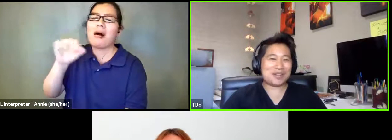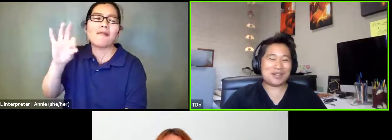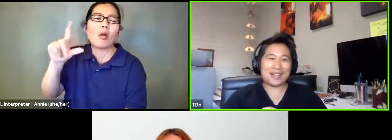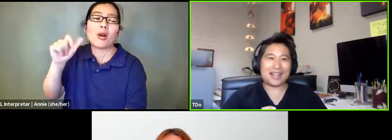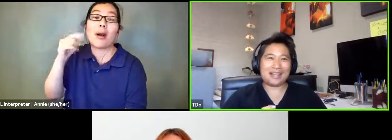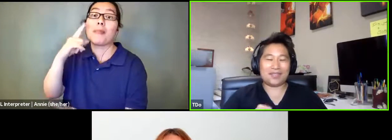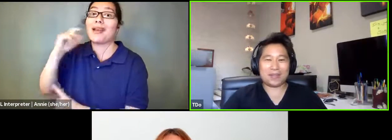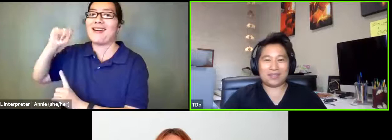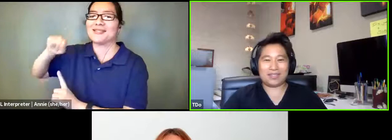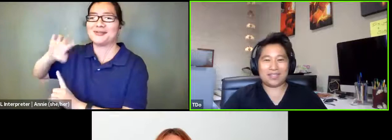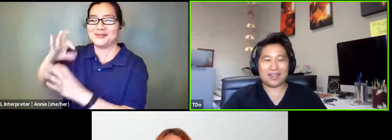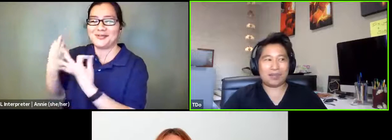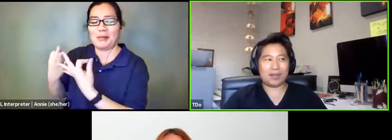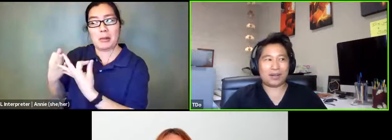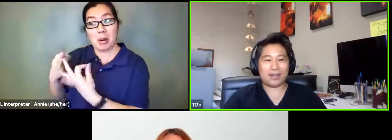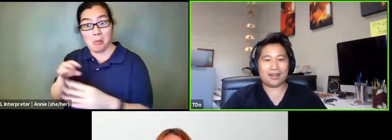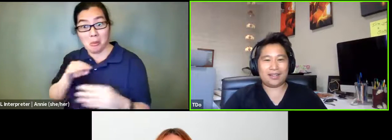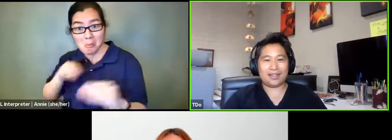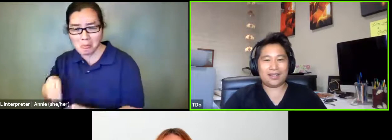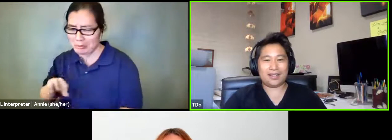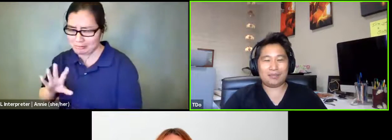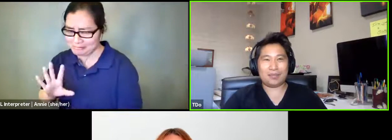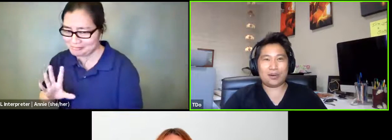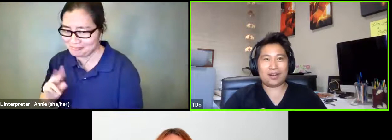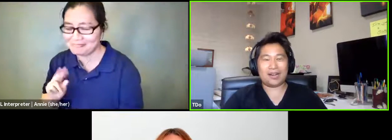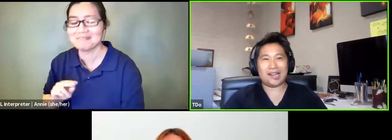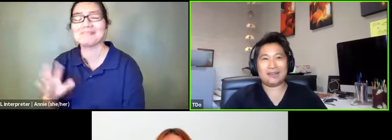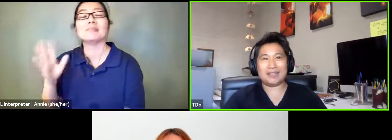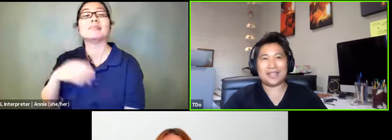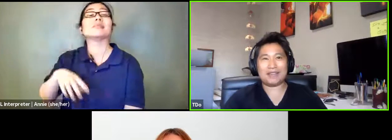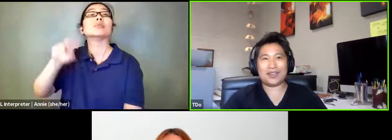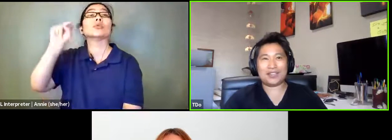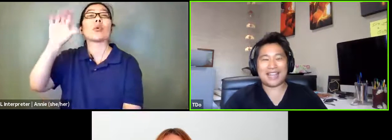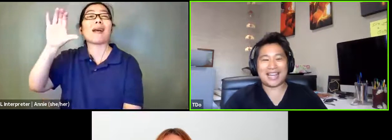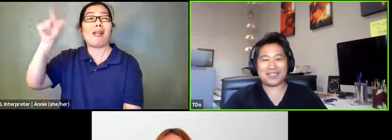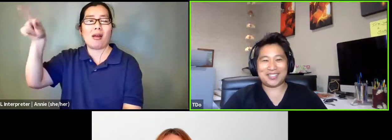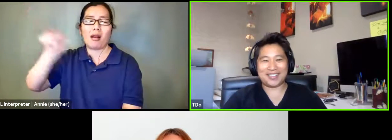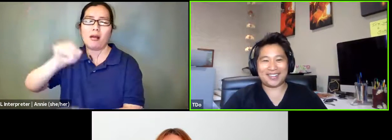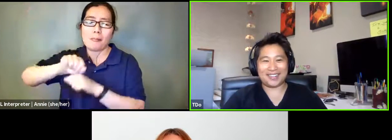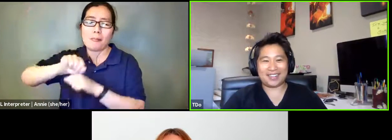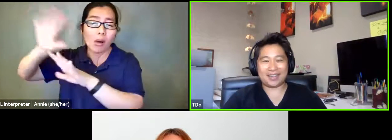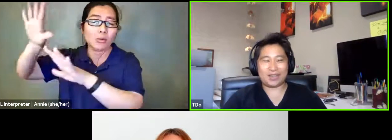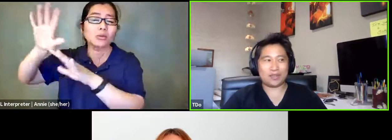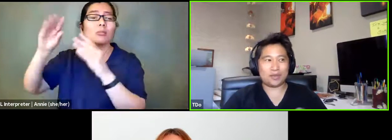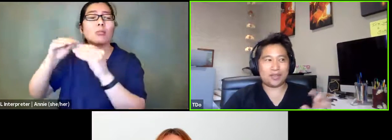been great. I loved the mountains there. We were in the more diverse Asheville area and